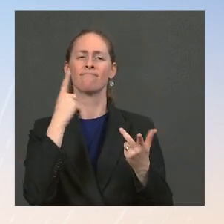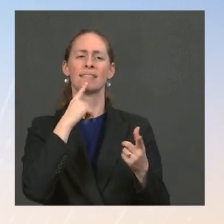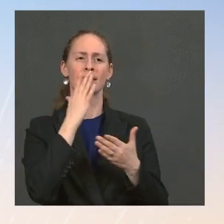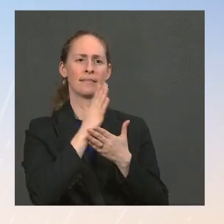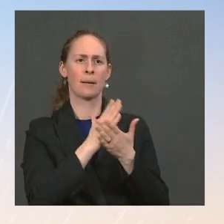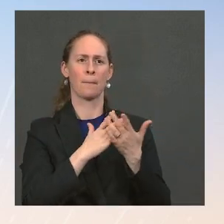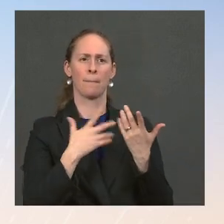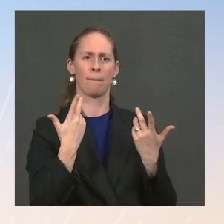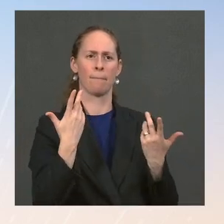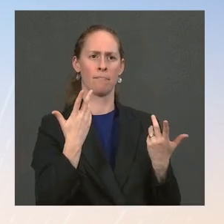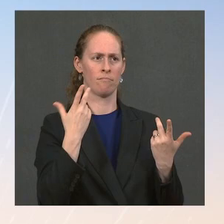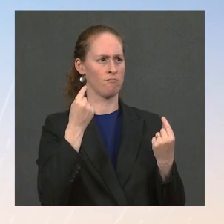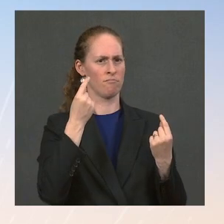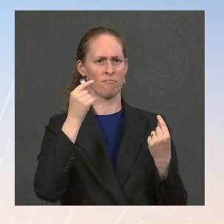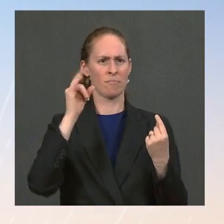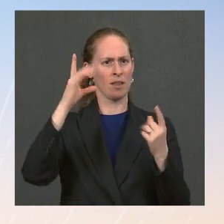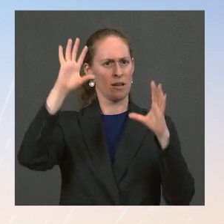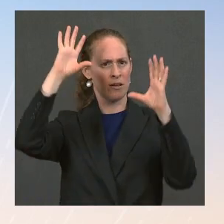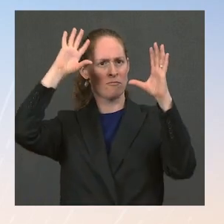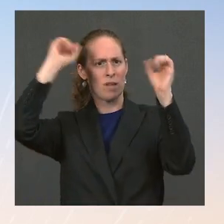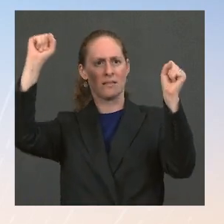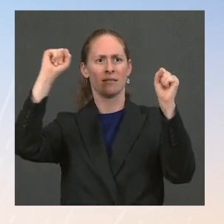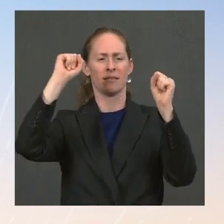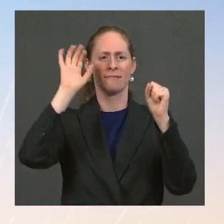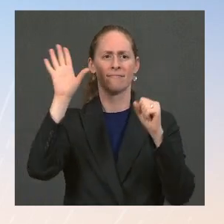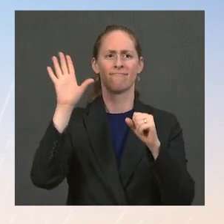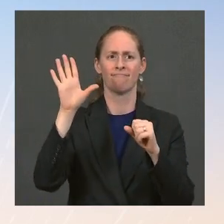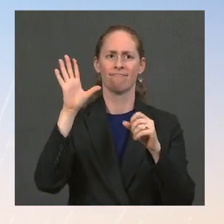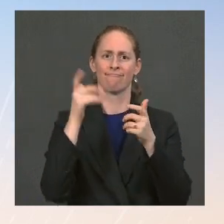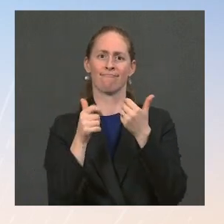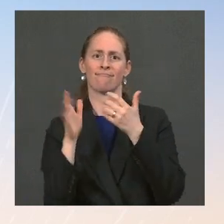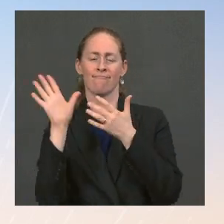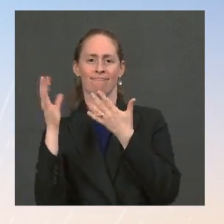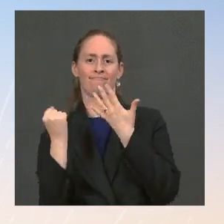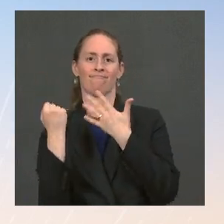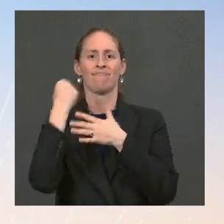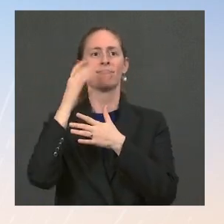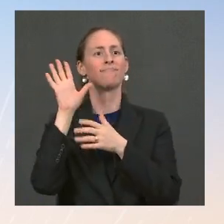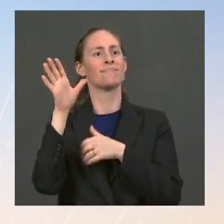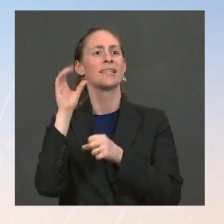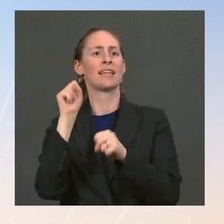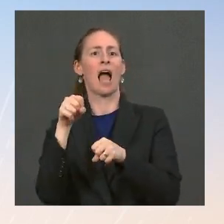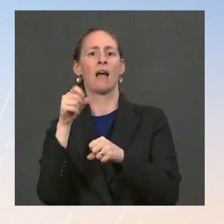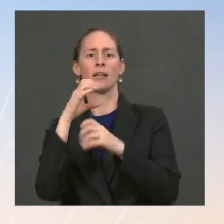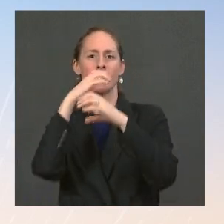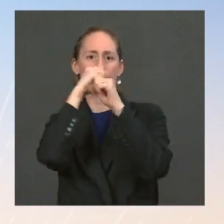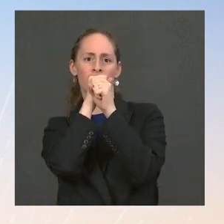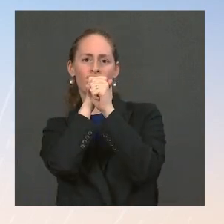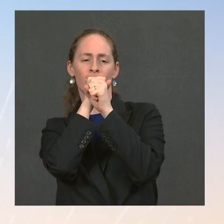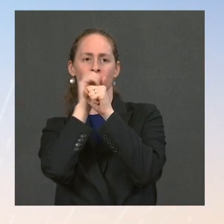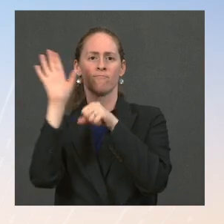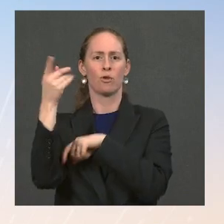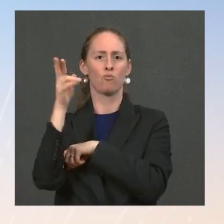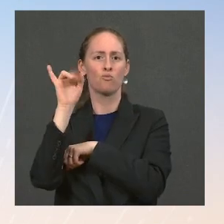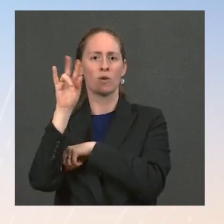we have been very cooperative with Congress. We will continue to be, as it relates to a range of issues related to our administration as well,